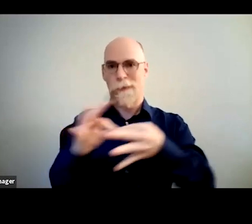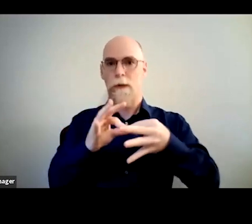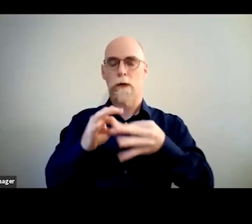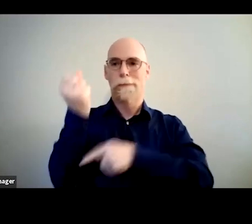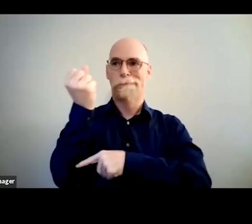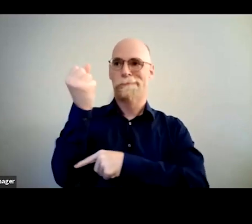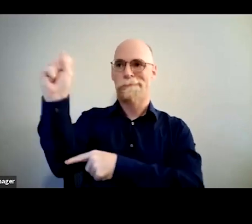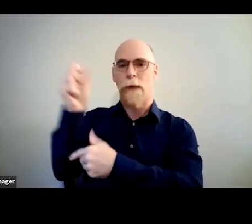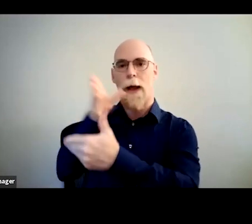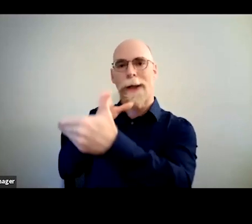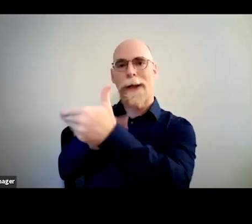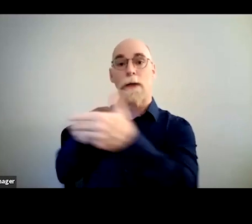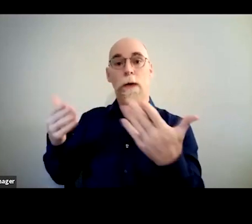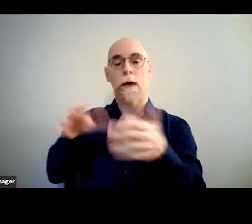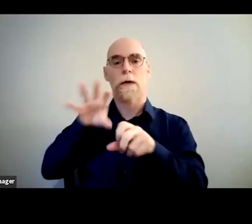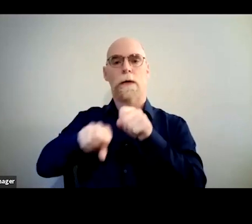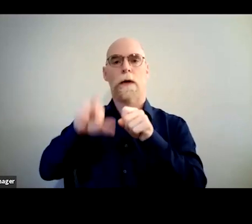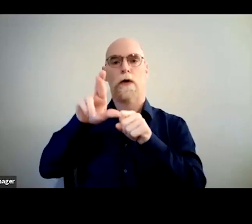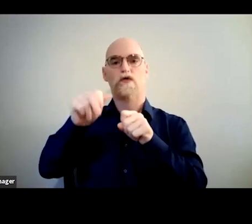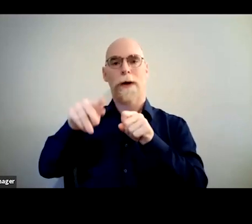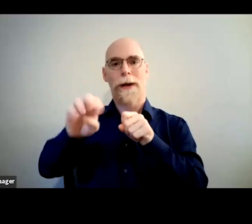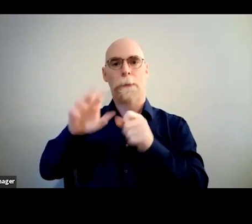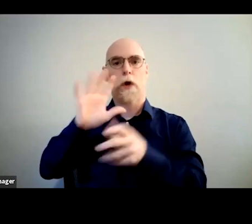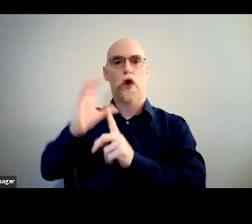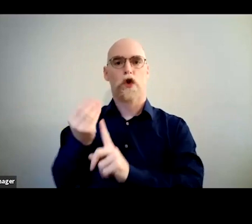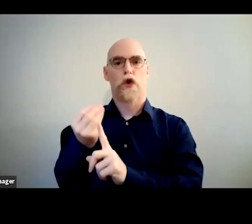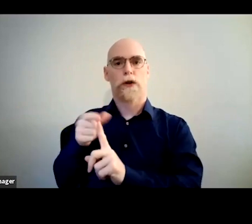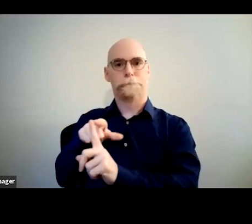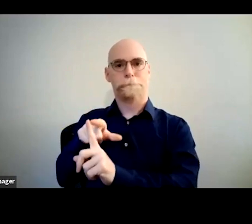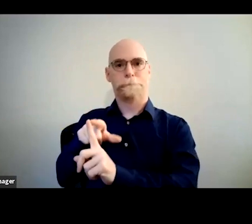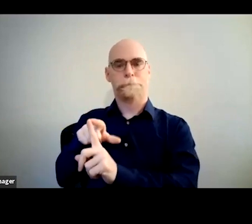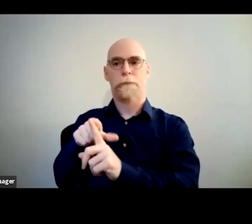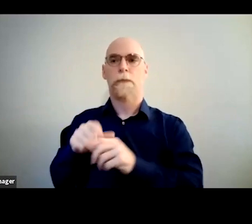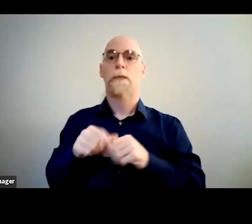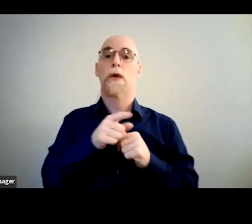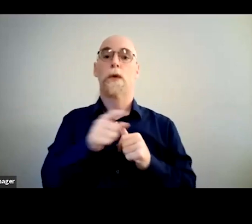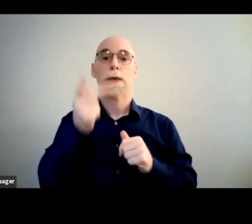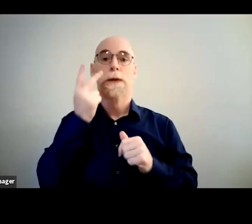New Immersive Theater Experience from Submersive Productions at The Peale through May 7th. Please